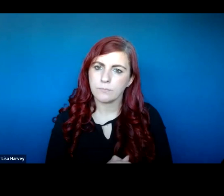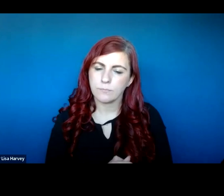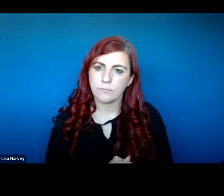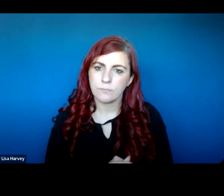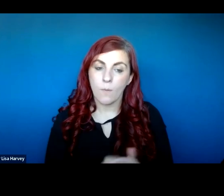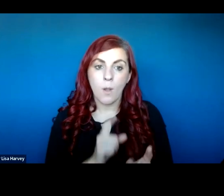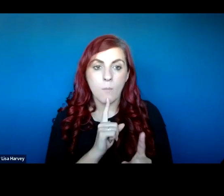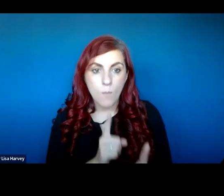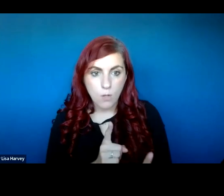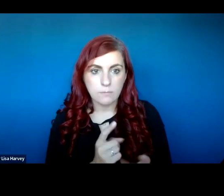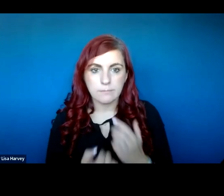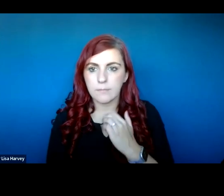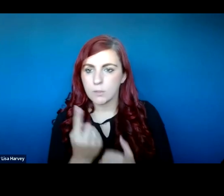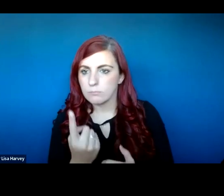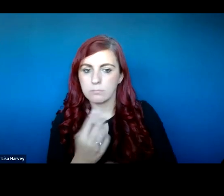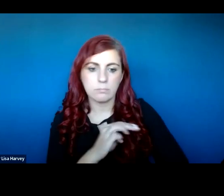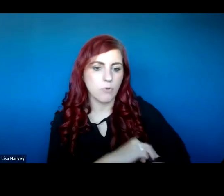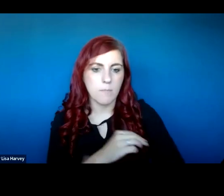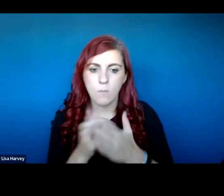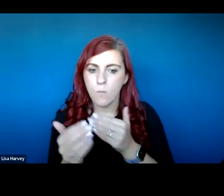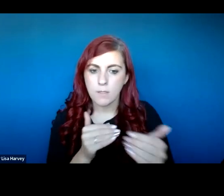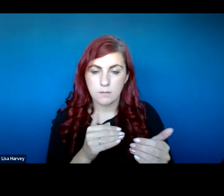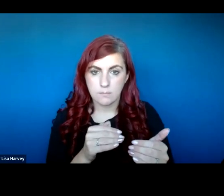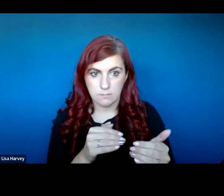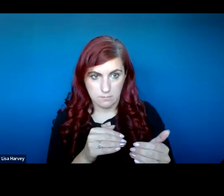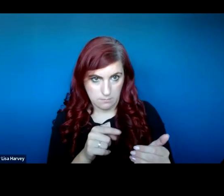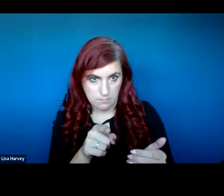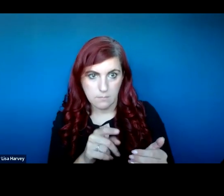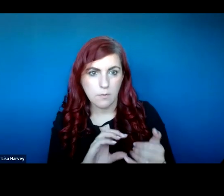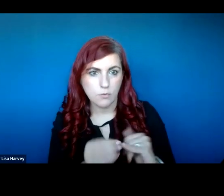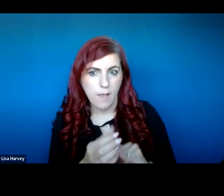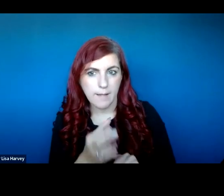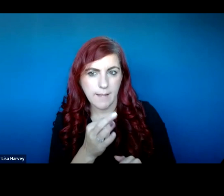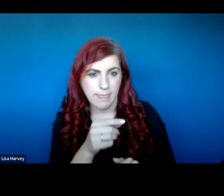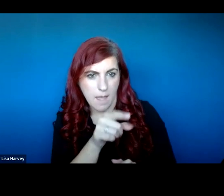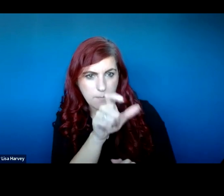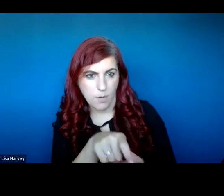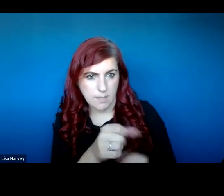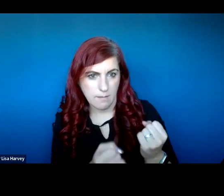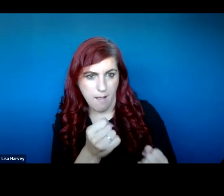But the problem is, you try and get that car disability allowance.